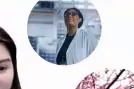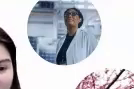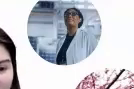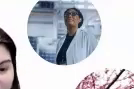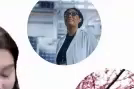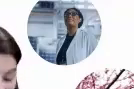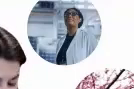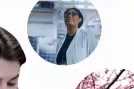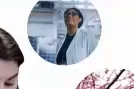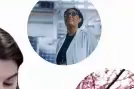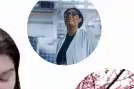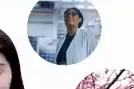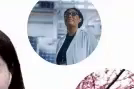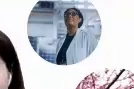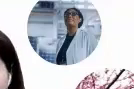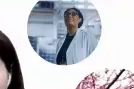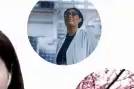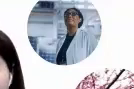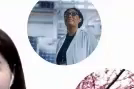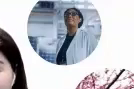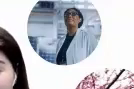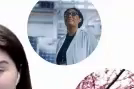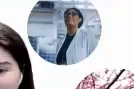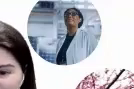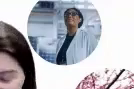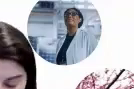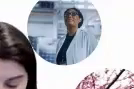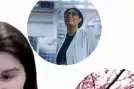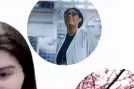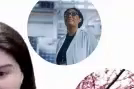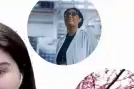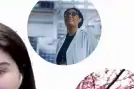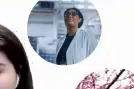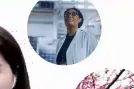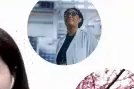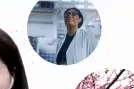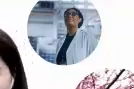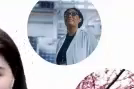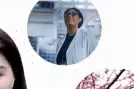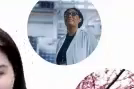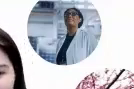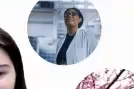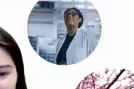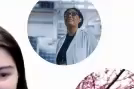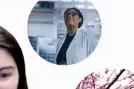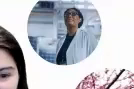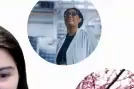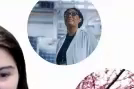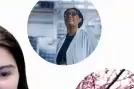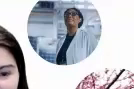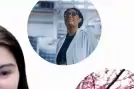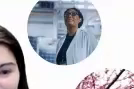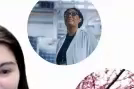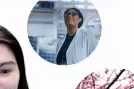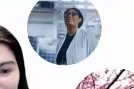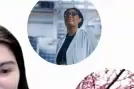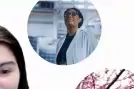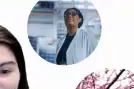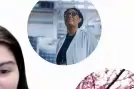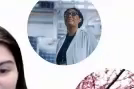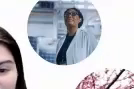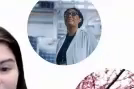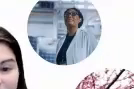can. And I will put a link to the registration in the chat.